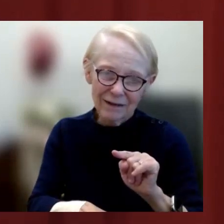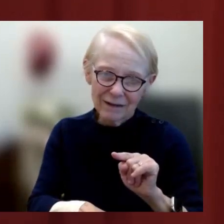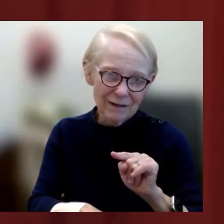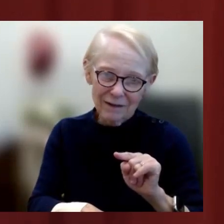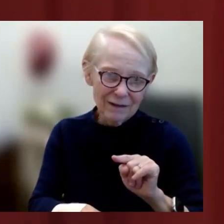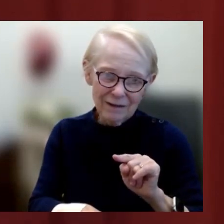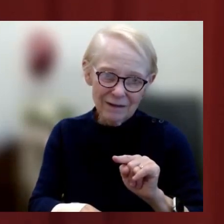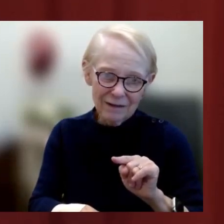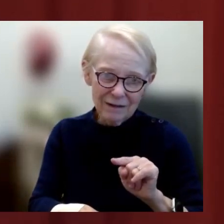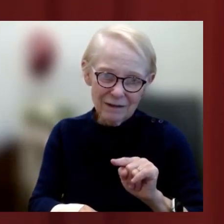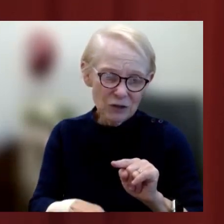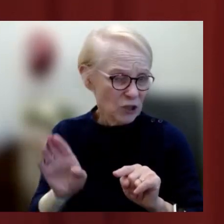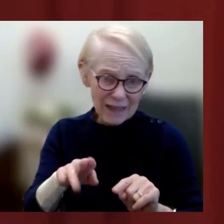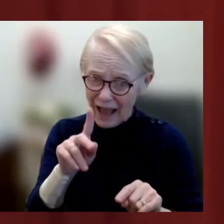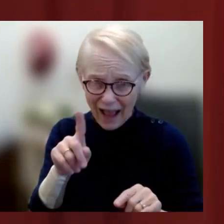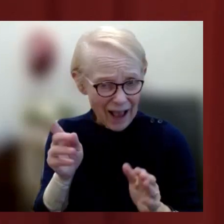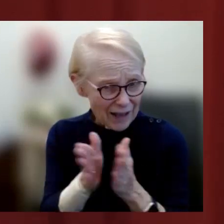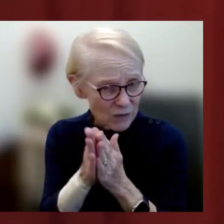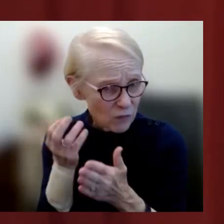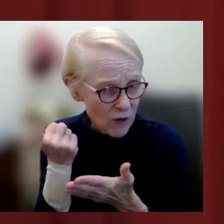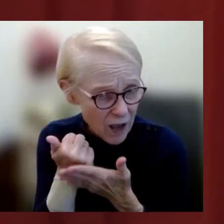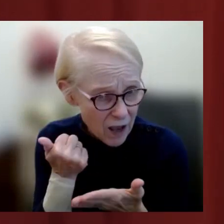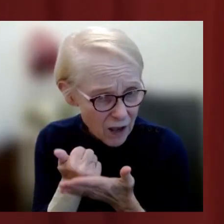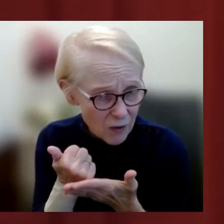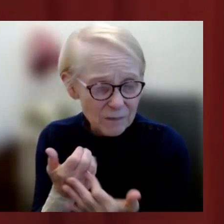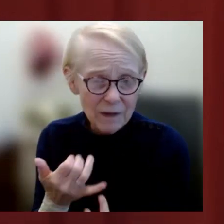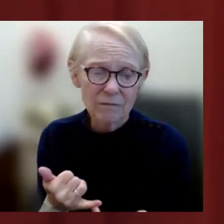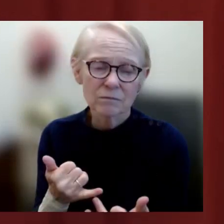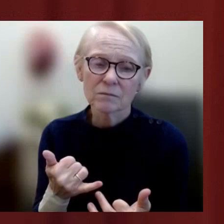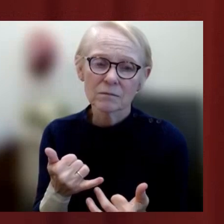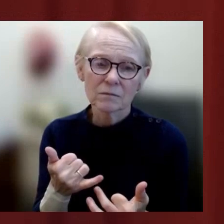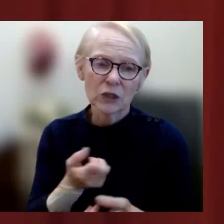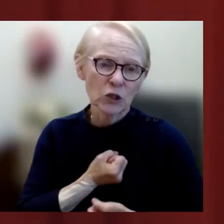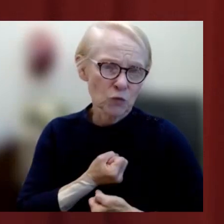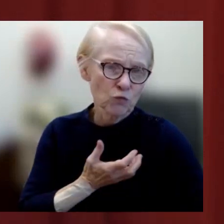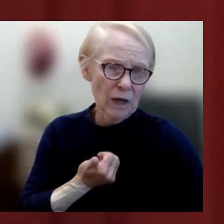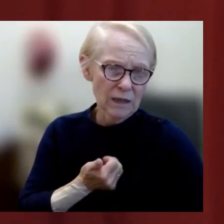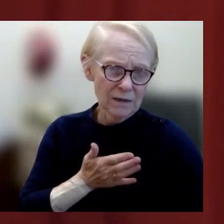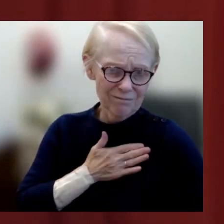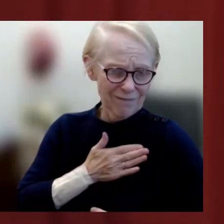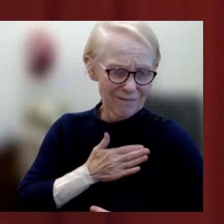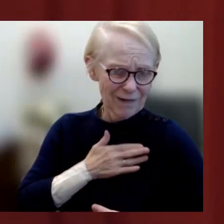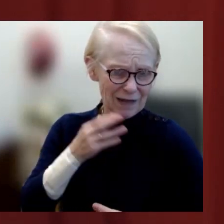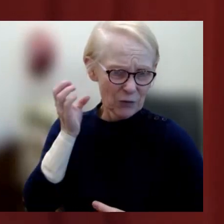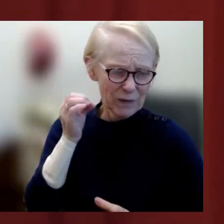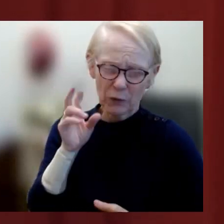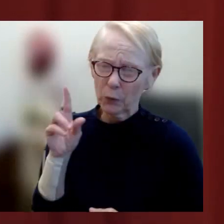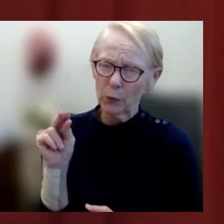calling in for help because we will not we will not express anything particular very specific